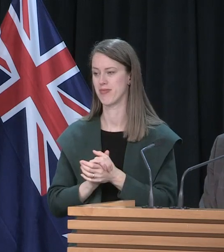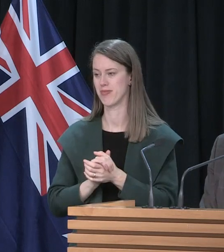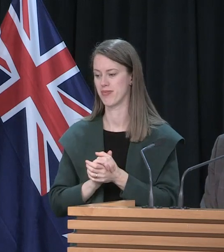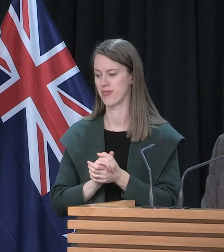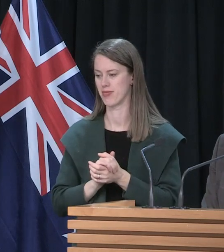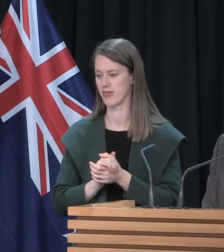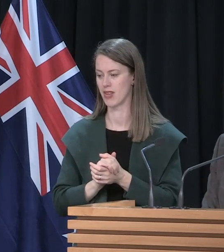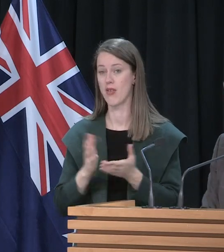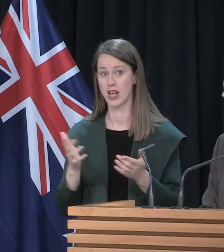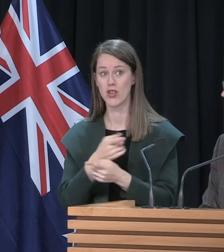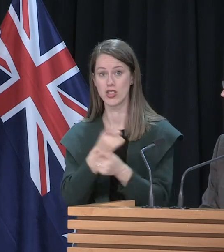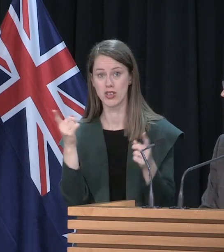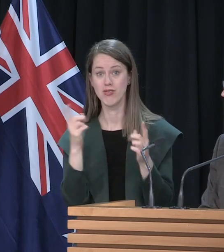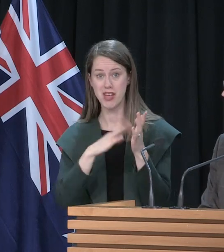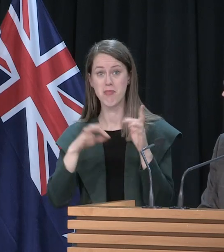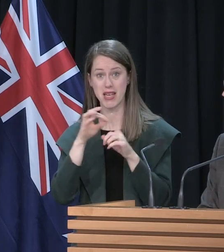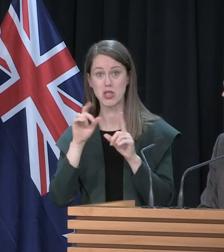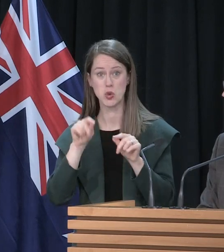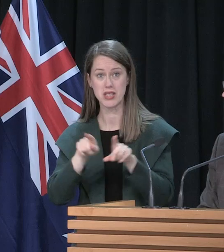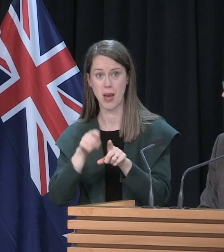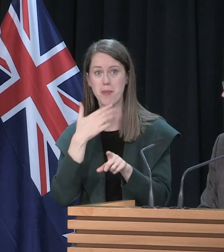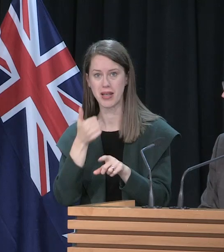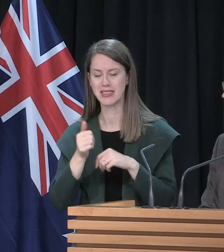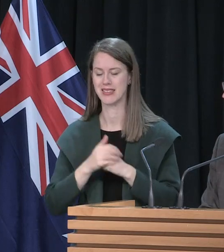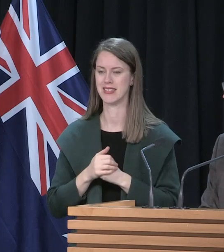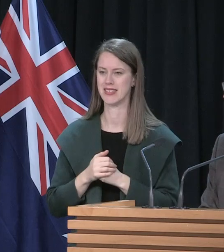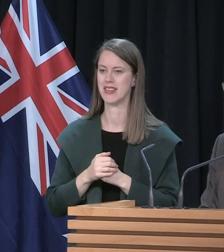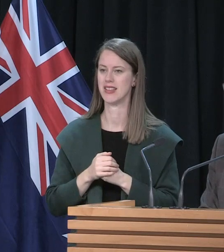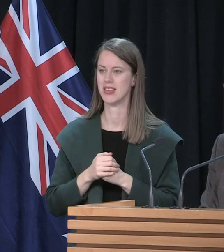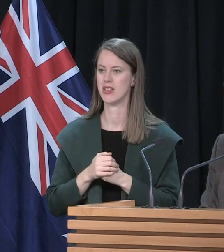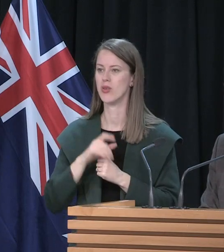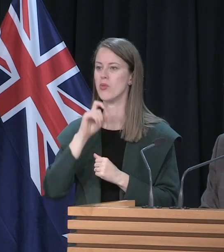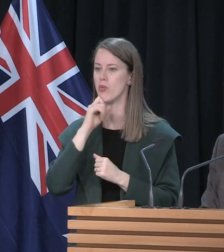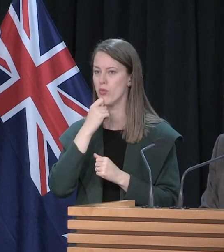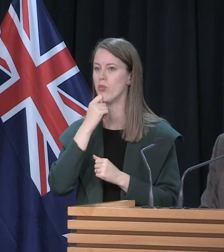today. I'll keep reiterating the messages and we encouraging all of my